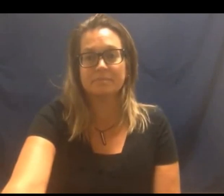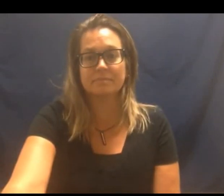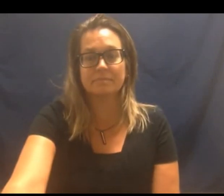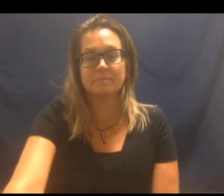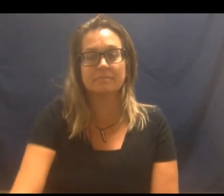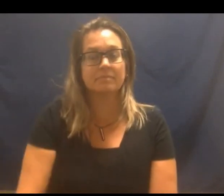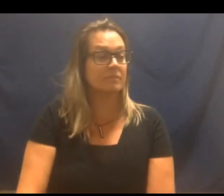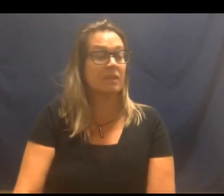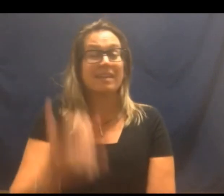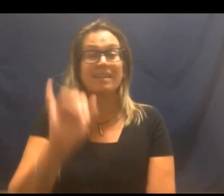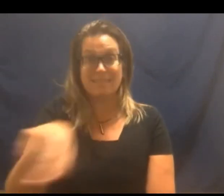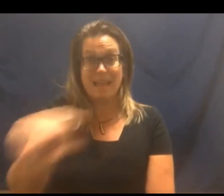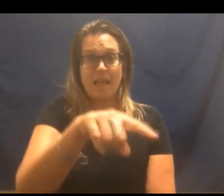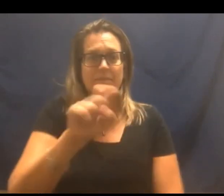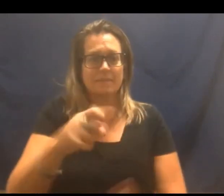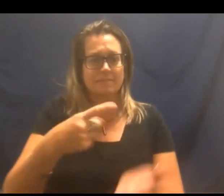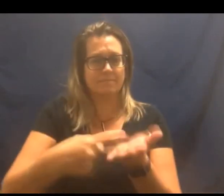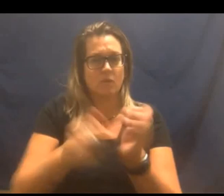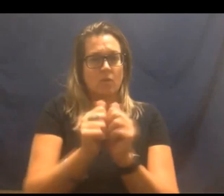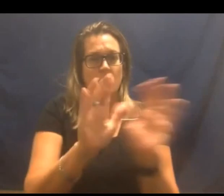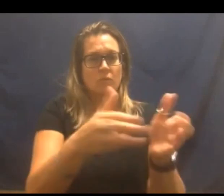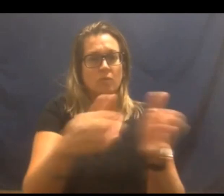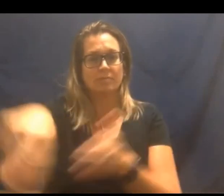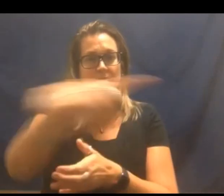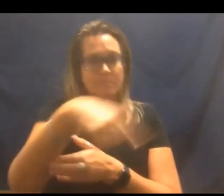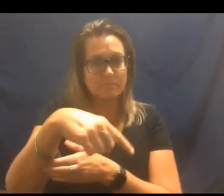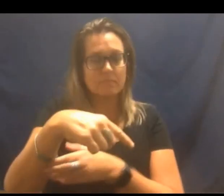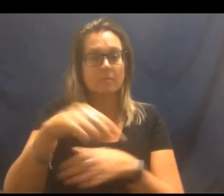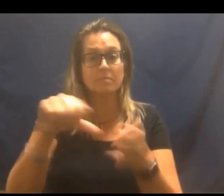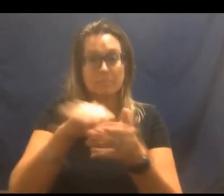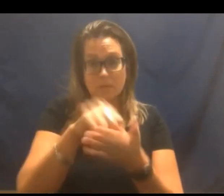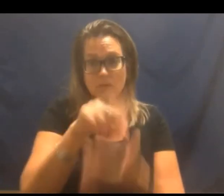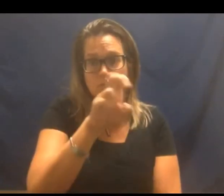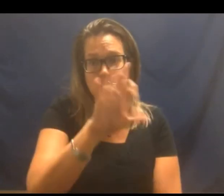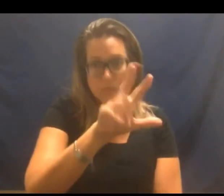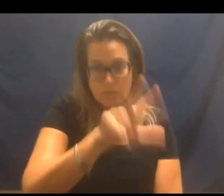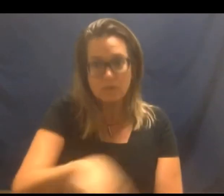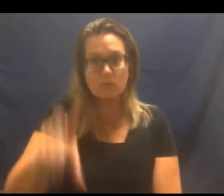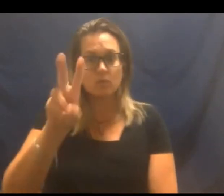And these are the things that I want you to talk about in your